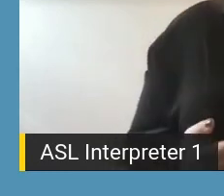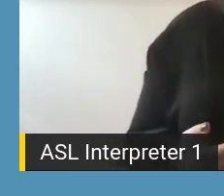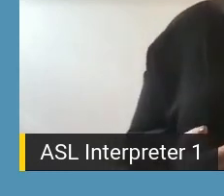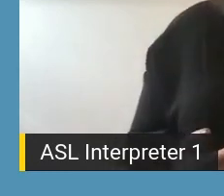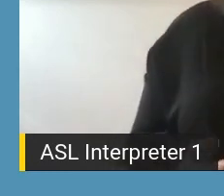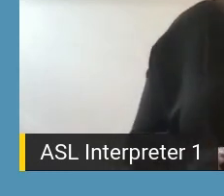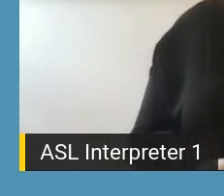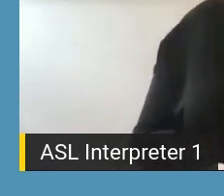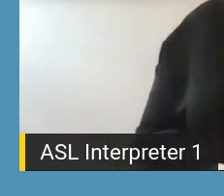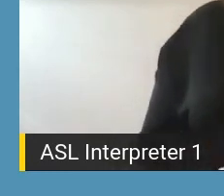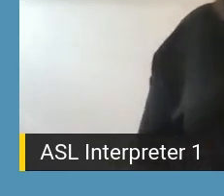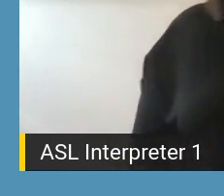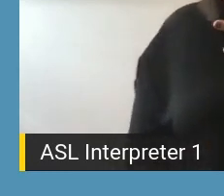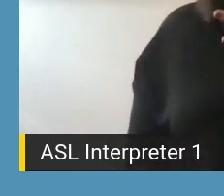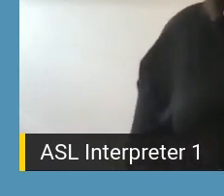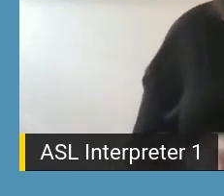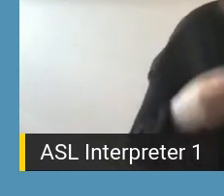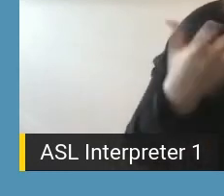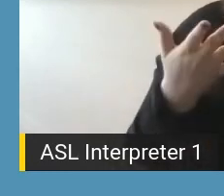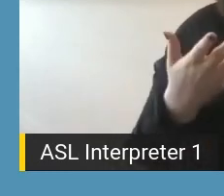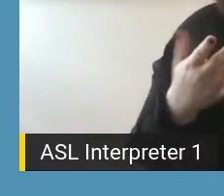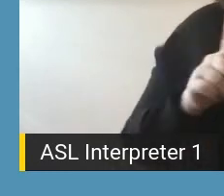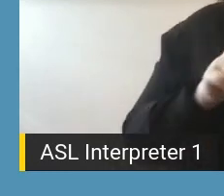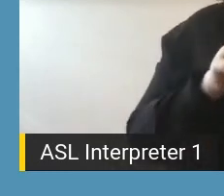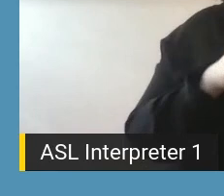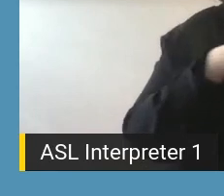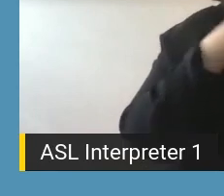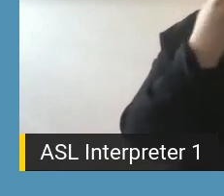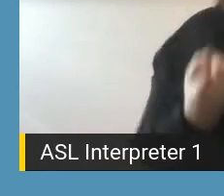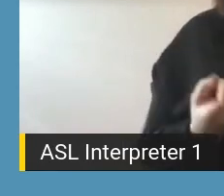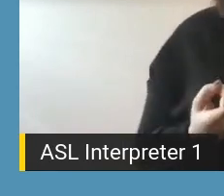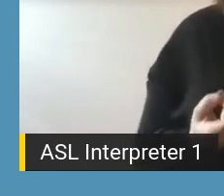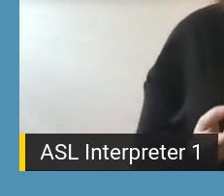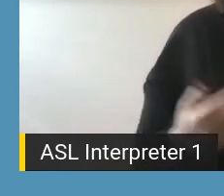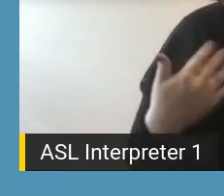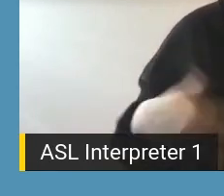today and throughout the month in guiding us through the wonders of podcasting.